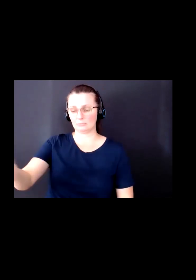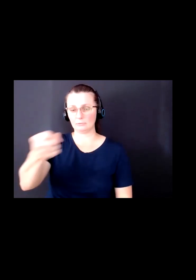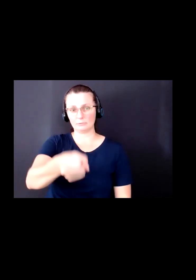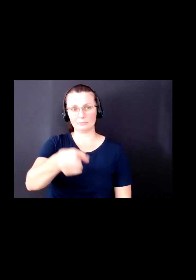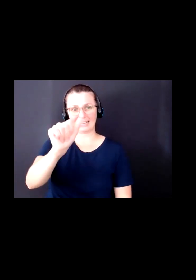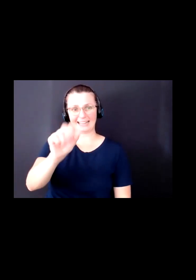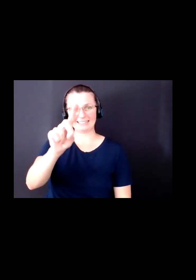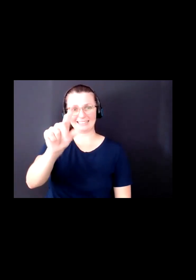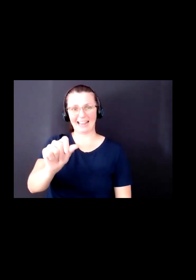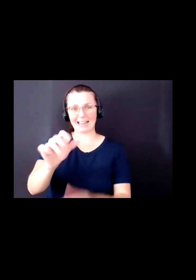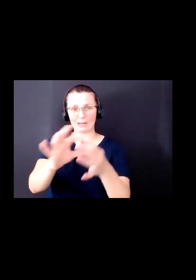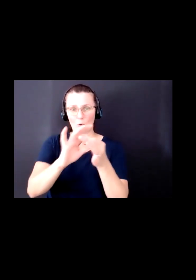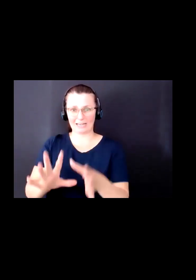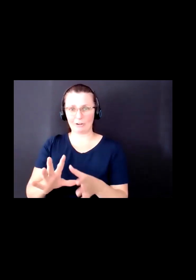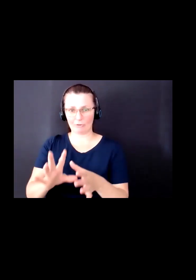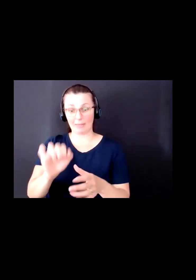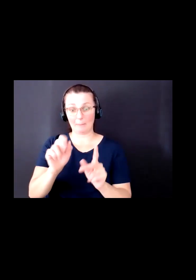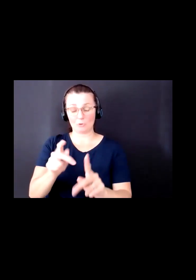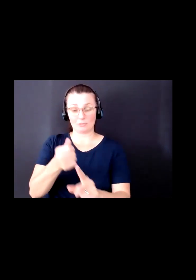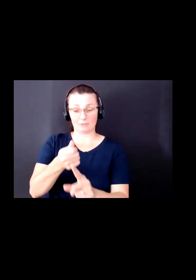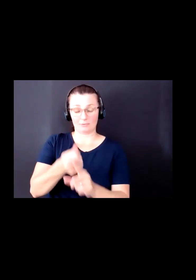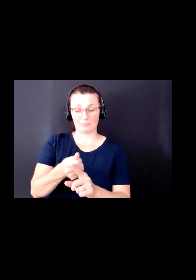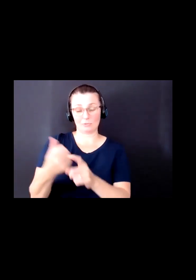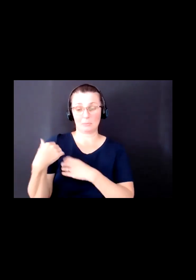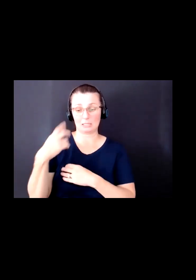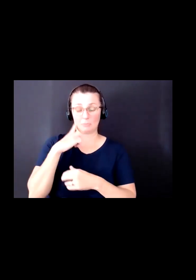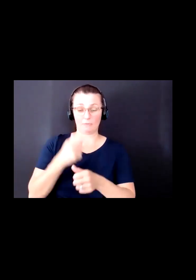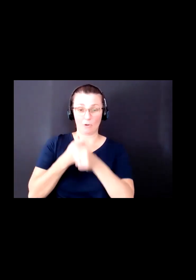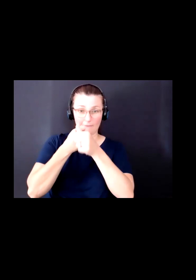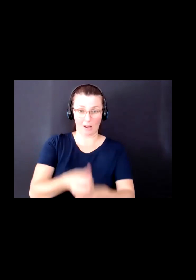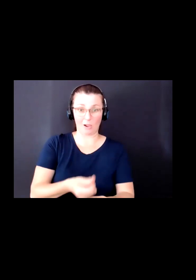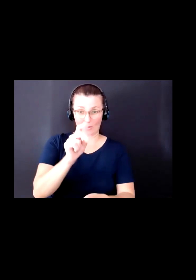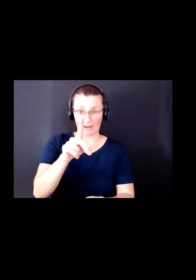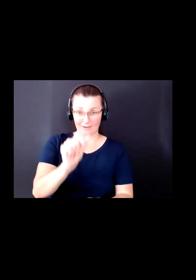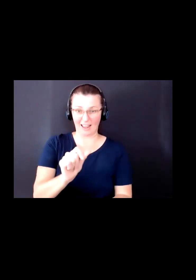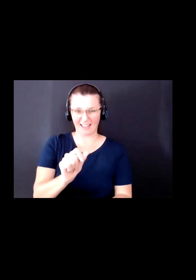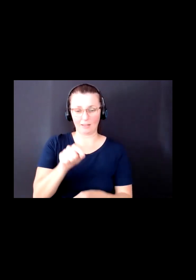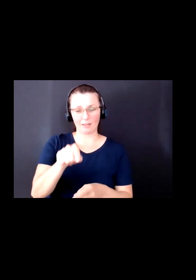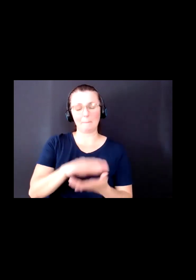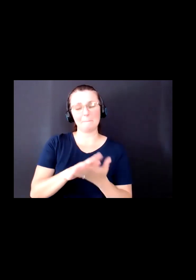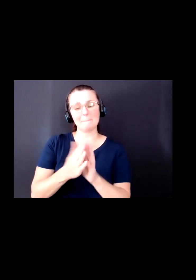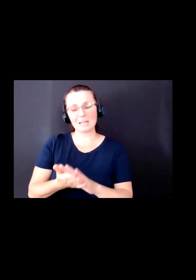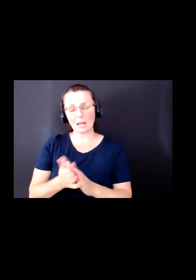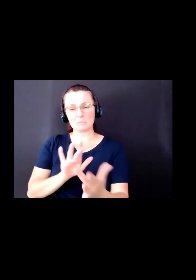person who is responsible for compliance with the ADA. And that's the point of contact for disability-related issues.